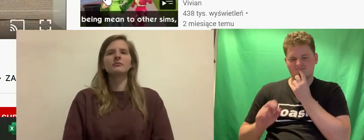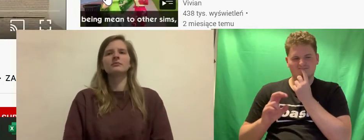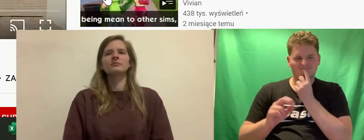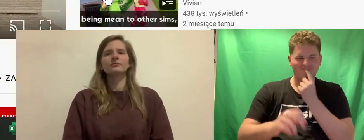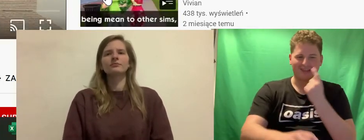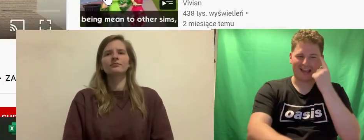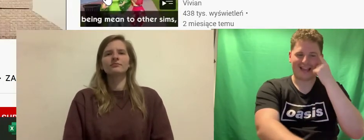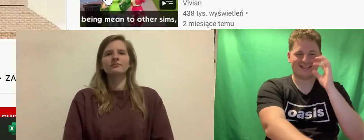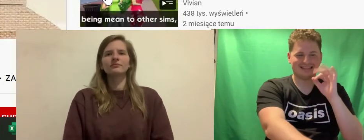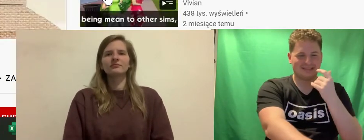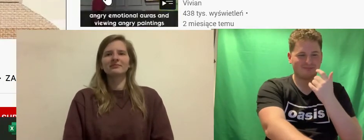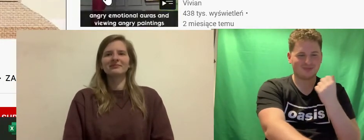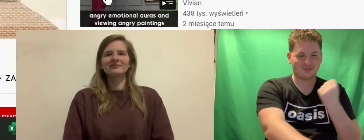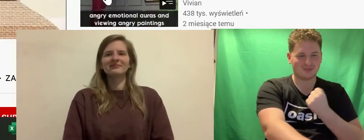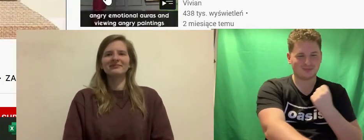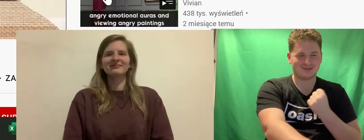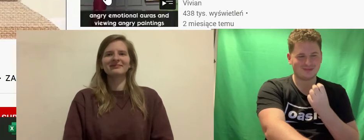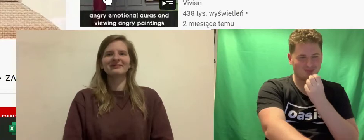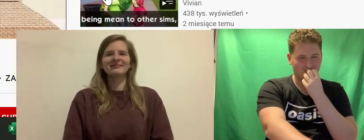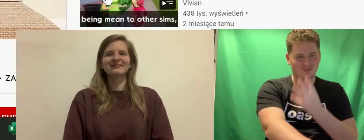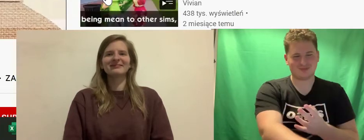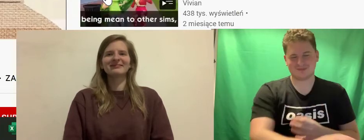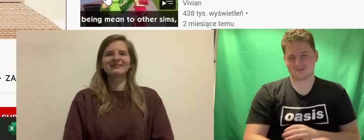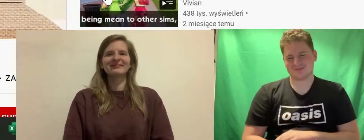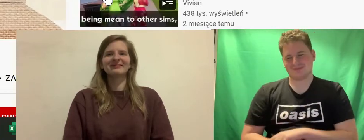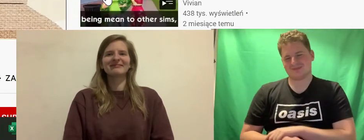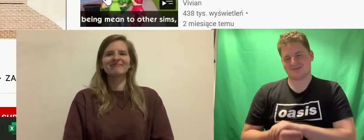A: heh, that was a fucking game .... I miss you